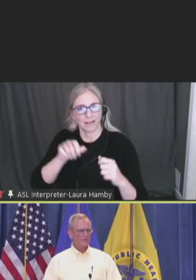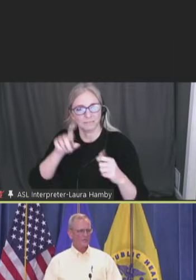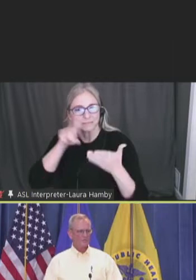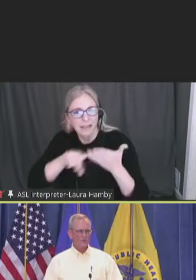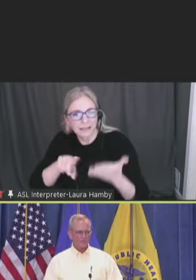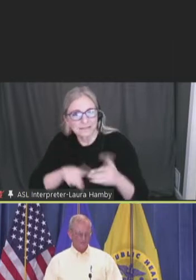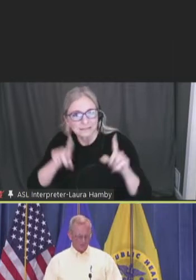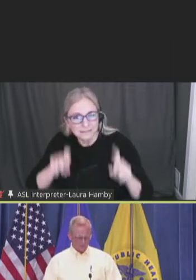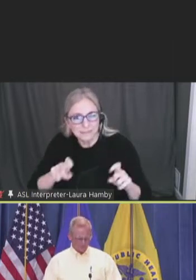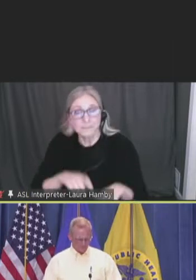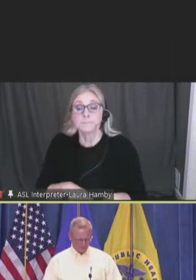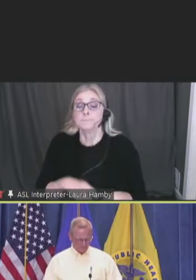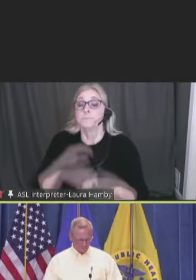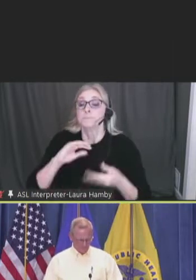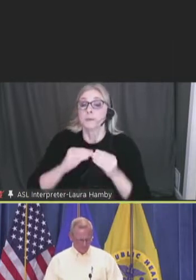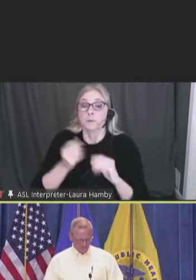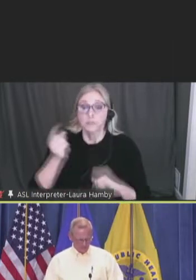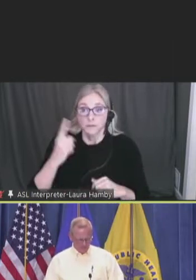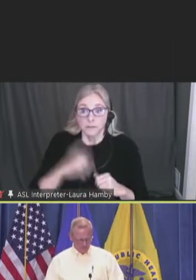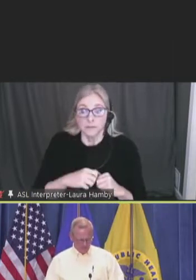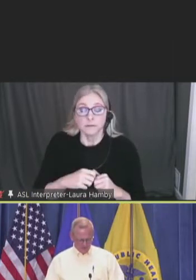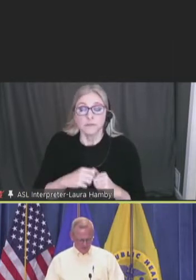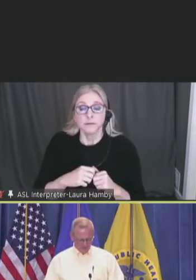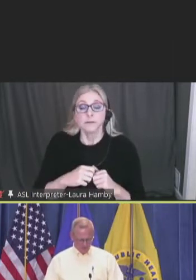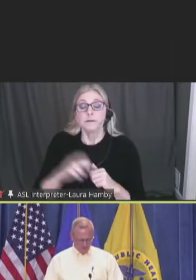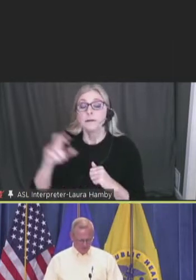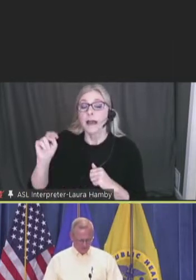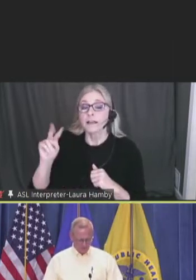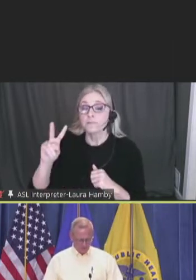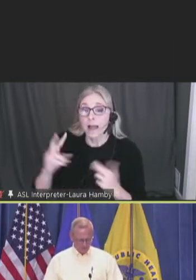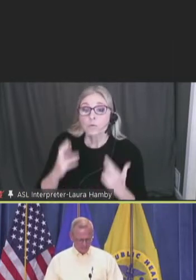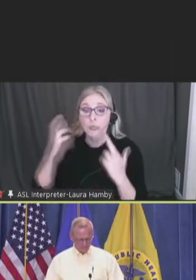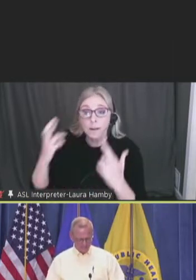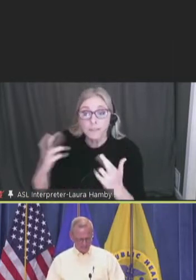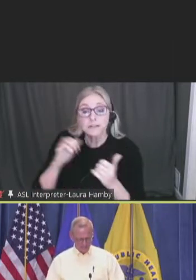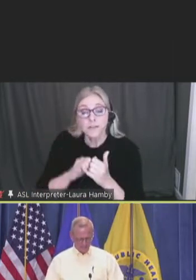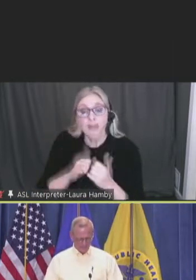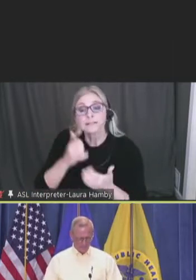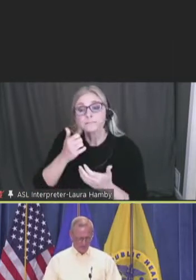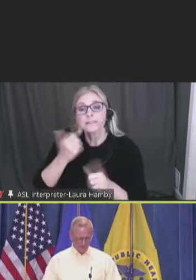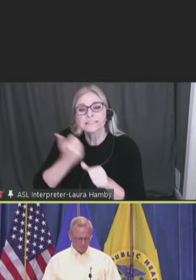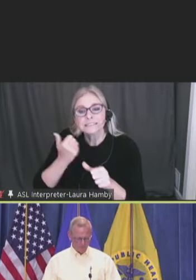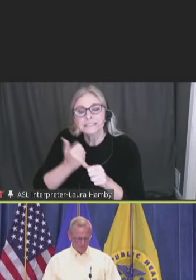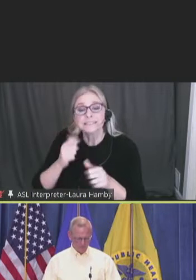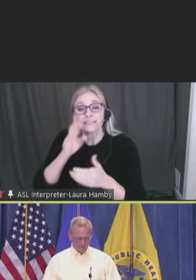Recommendation number 11, NVAC recommends the assistant secretary for health meet with